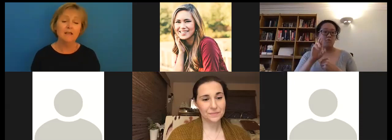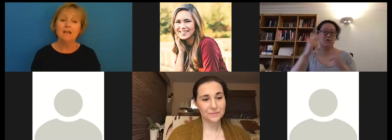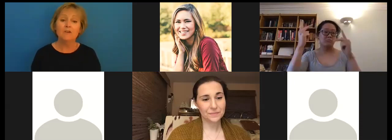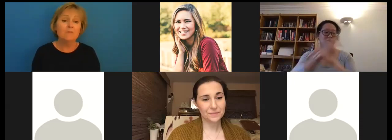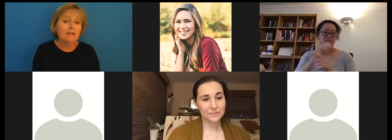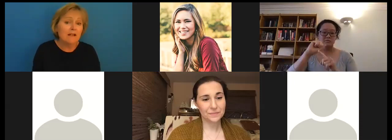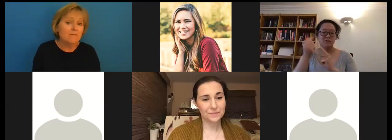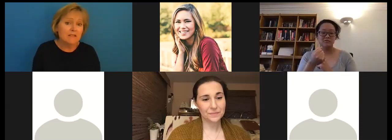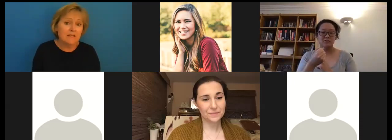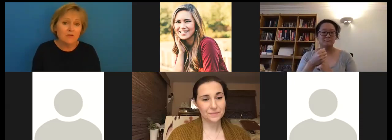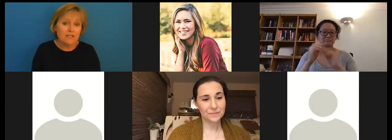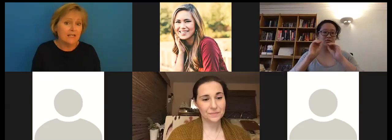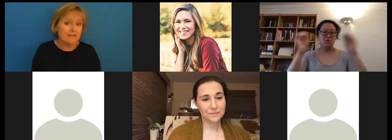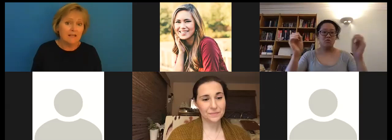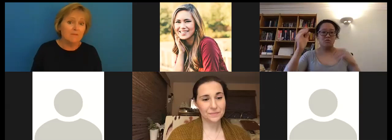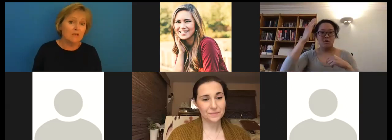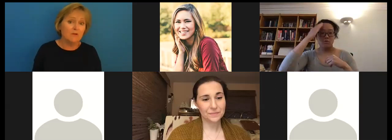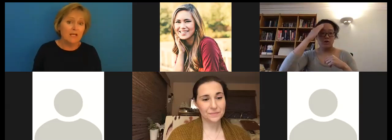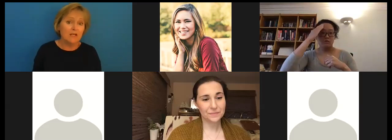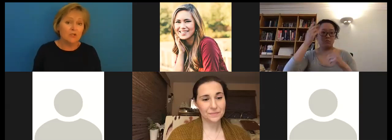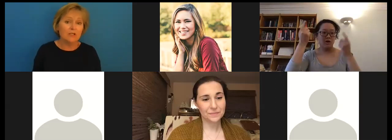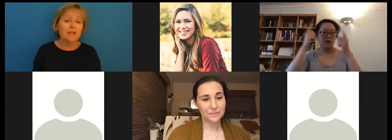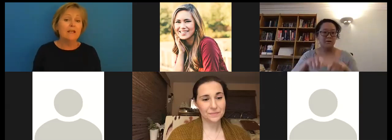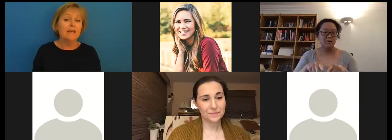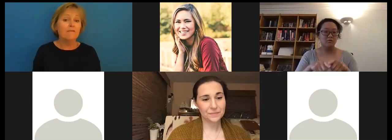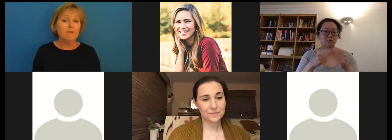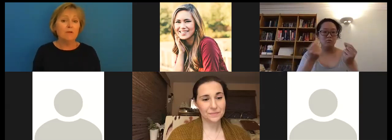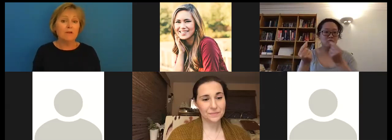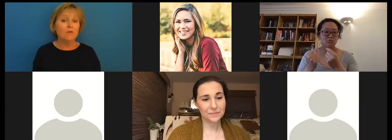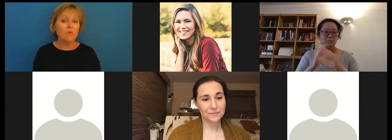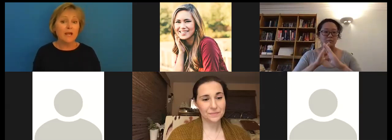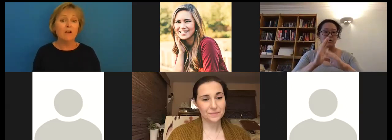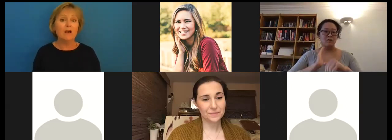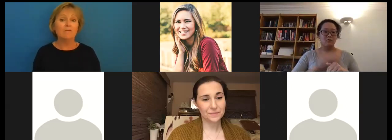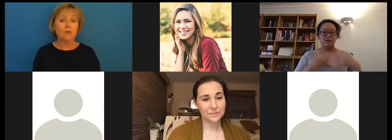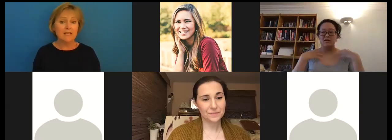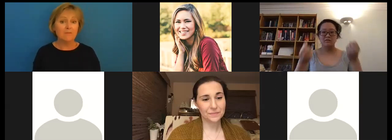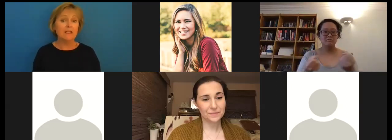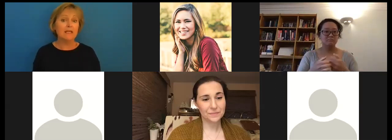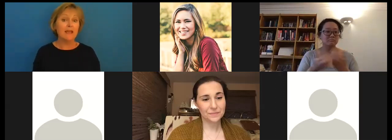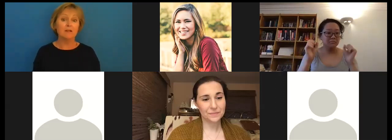There can be a lot of miscommunication if people aren't aware of what's happening,